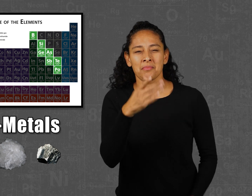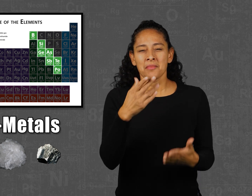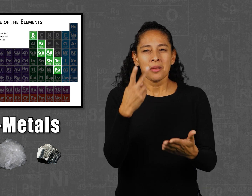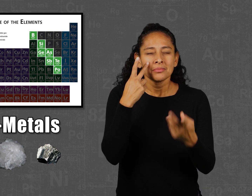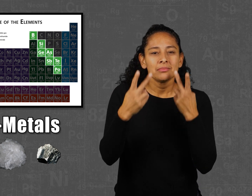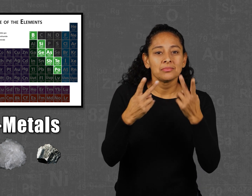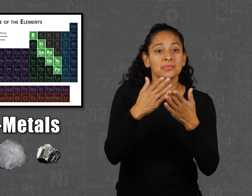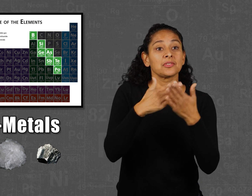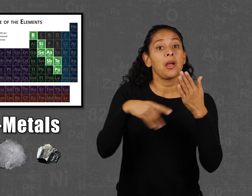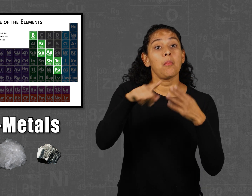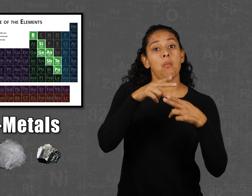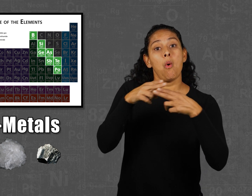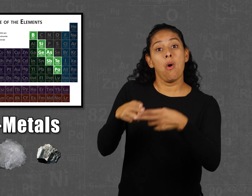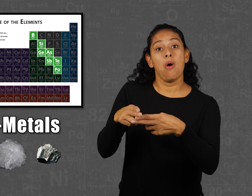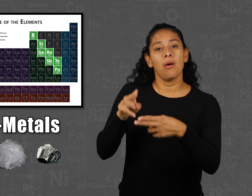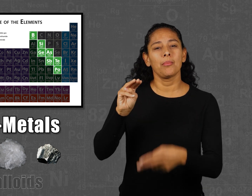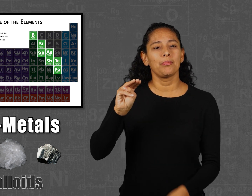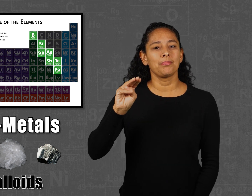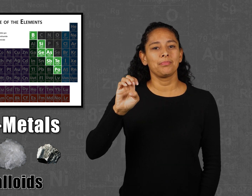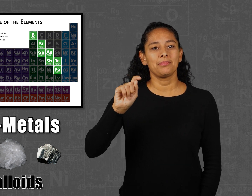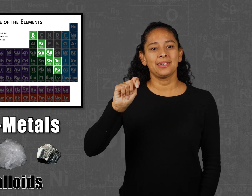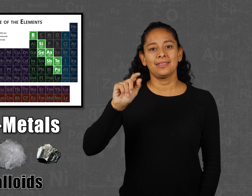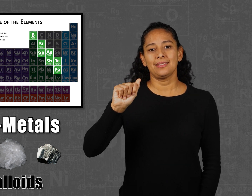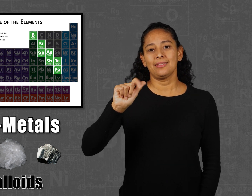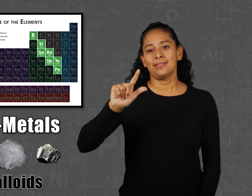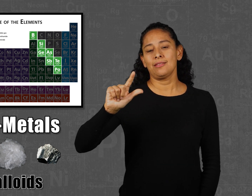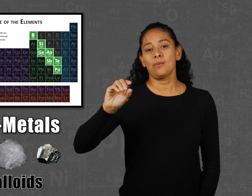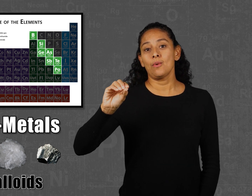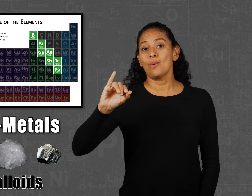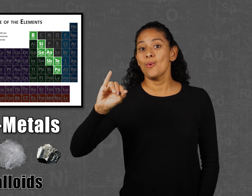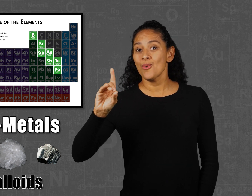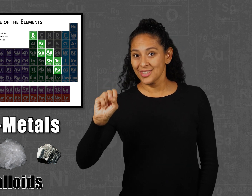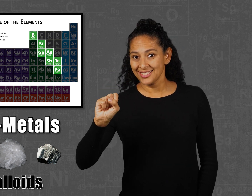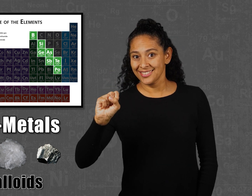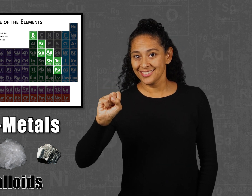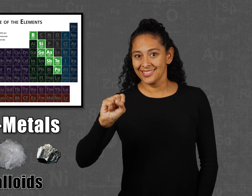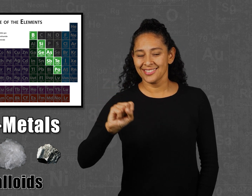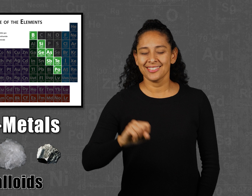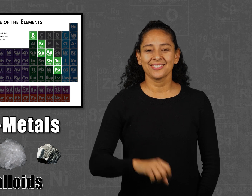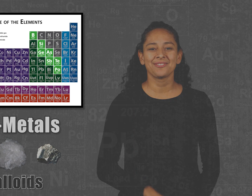You may also see these called metalloids.